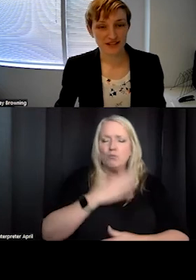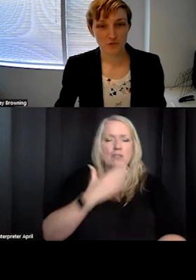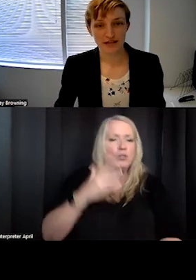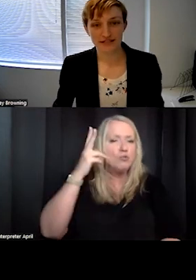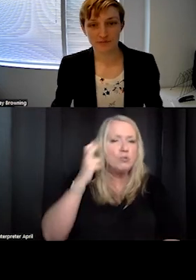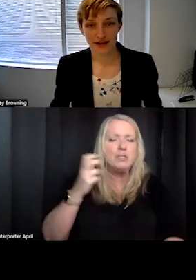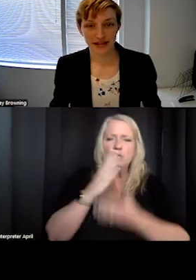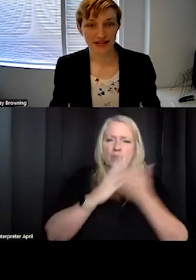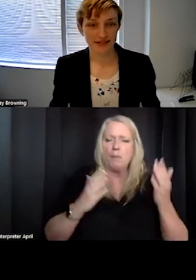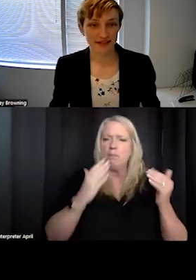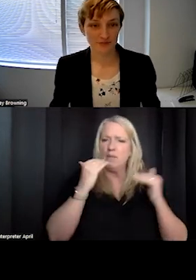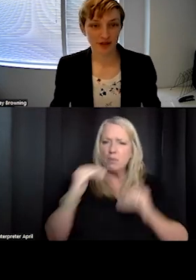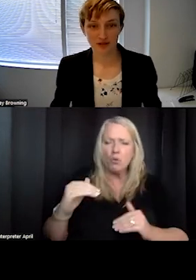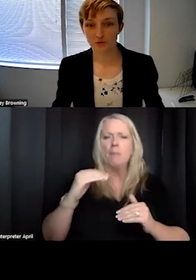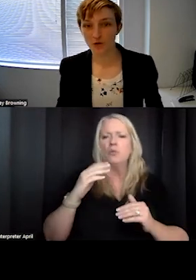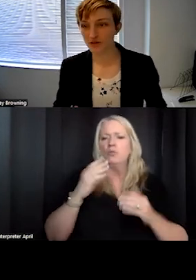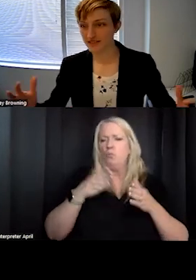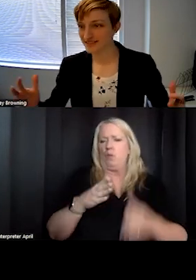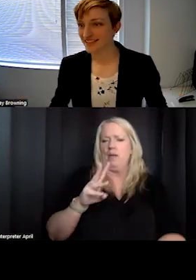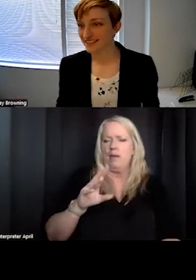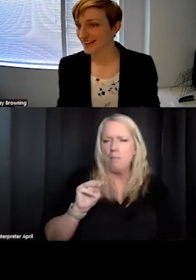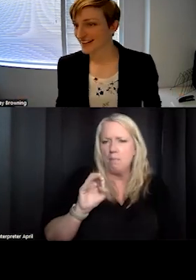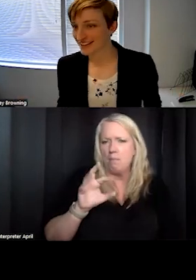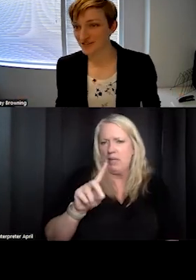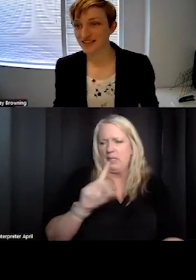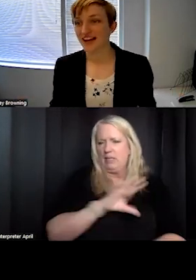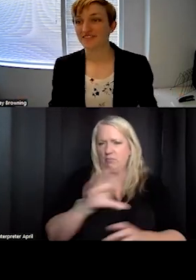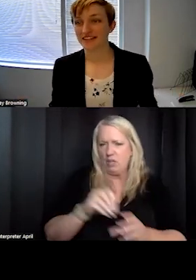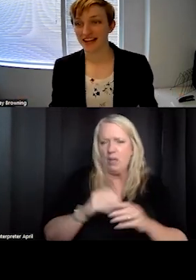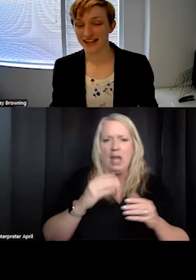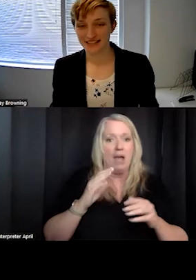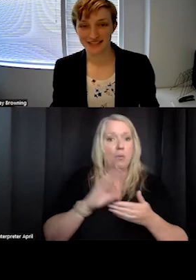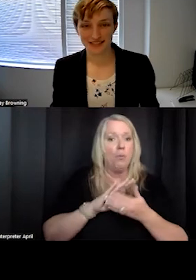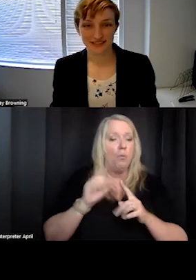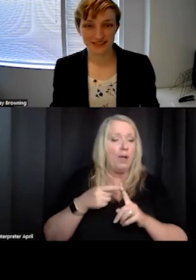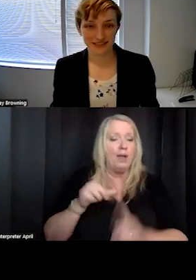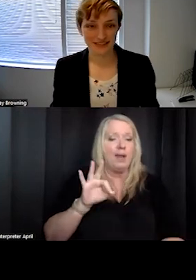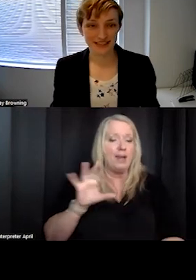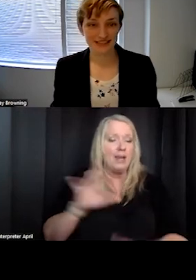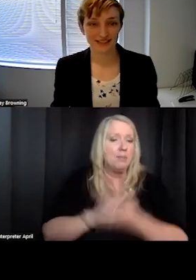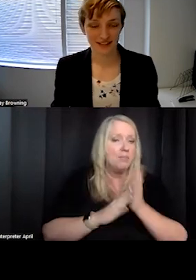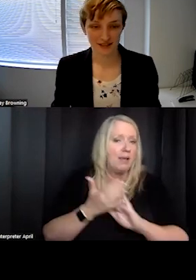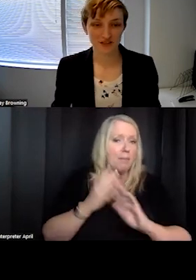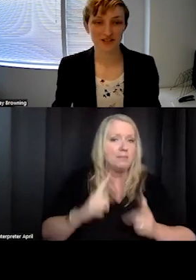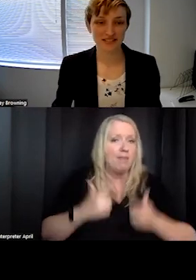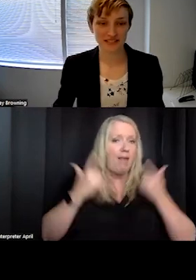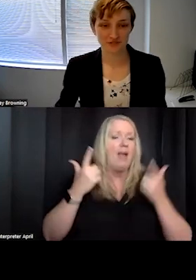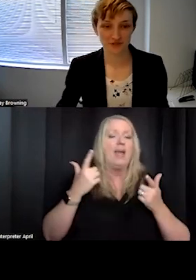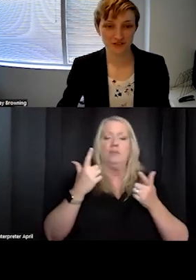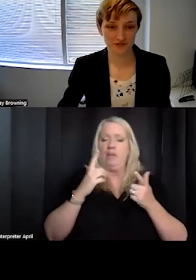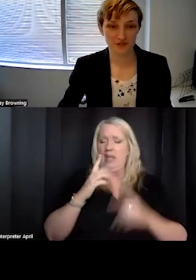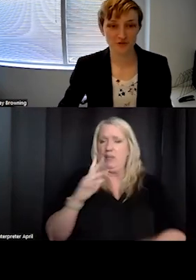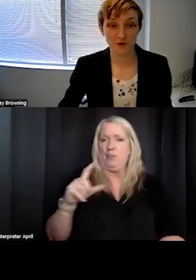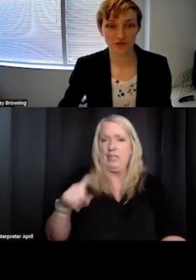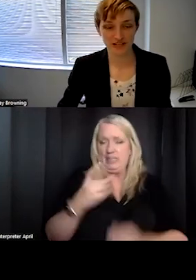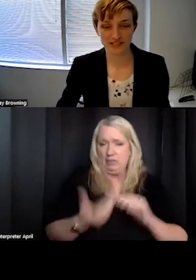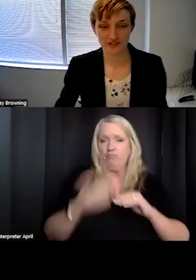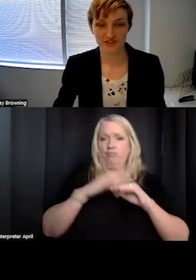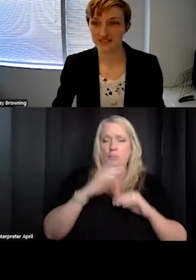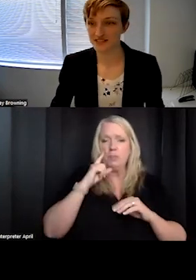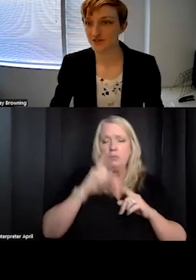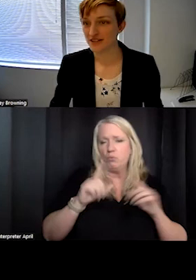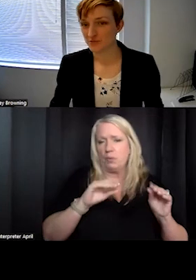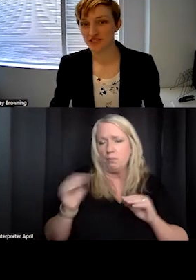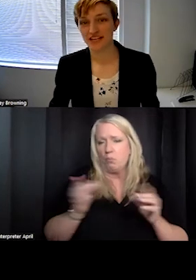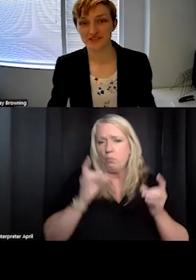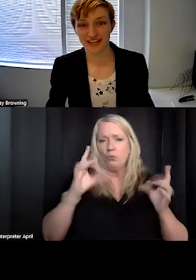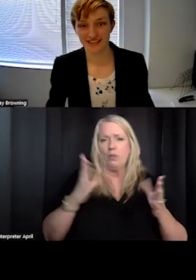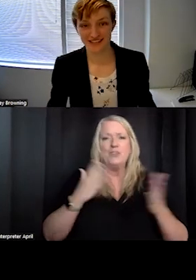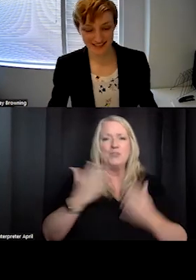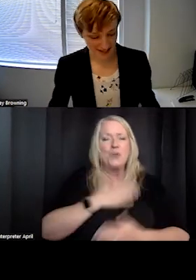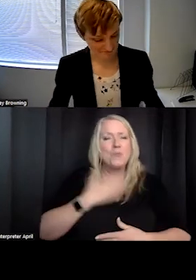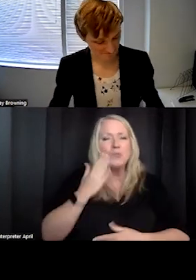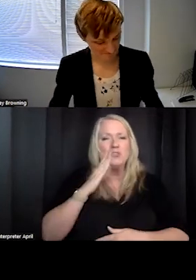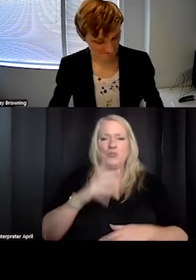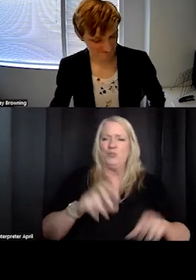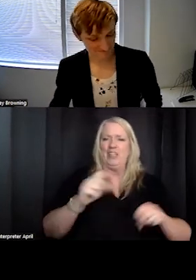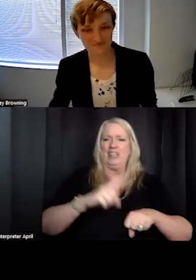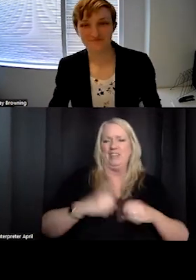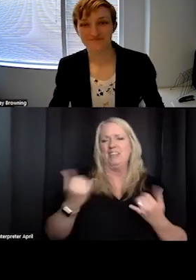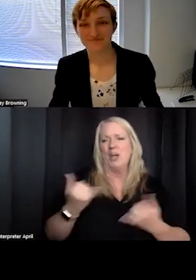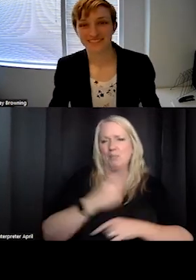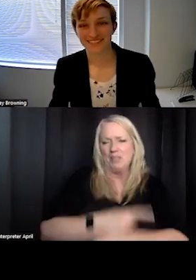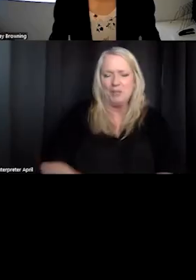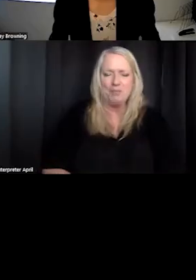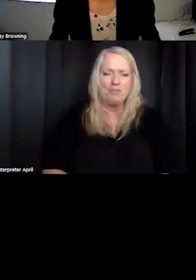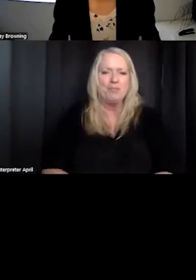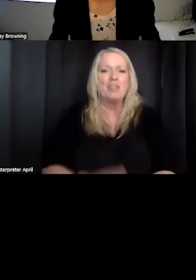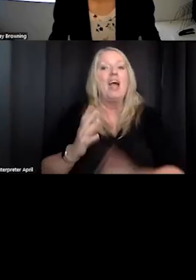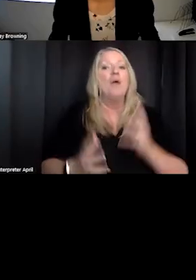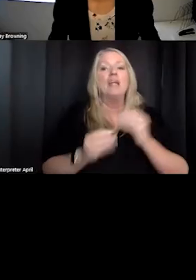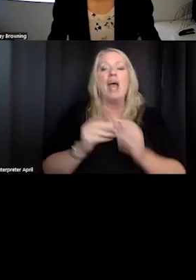WAYS, MEDICAID CAN PLAY A ROLE. >> CAN I OFFER ONE CLARIFYING